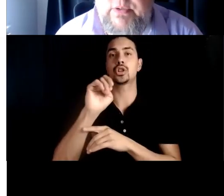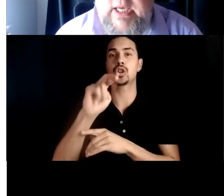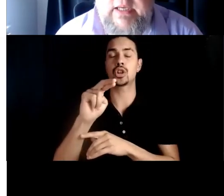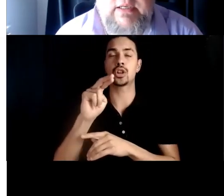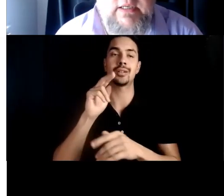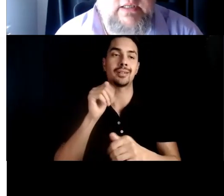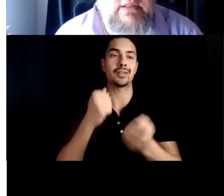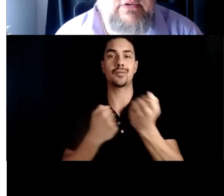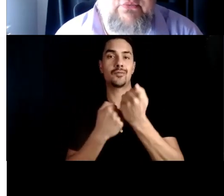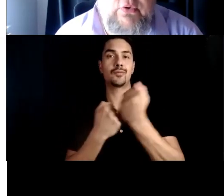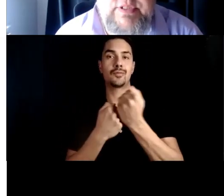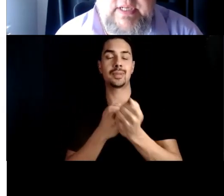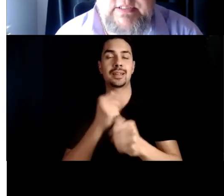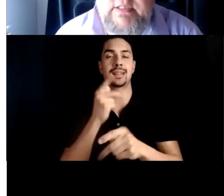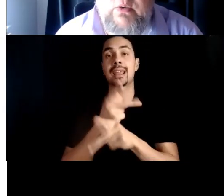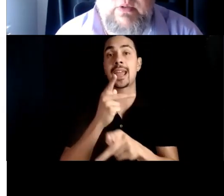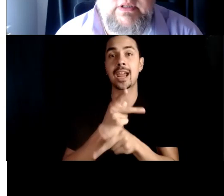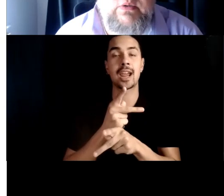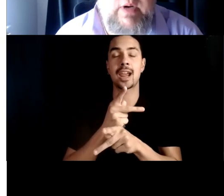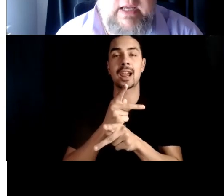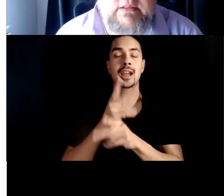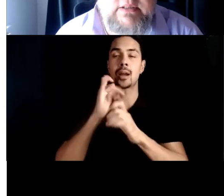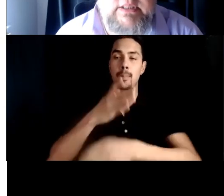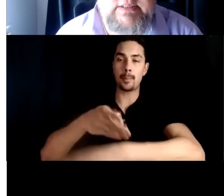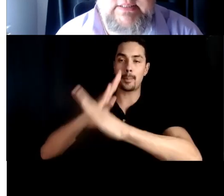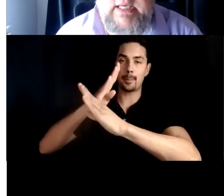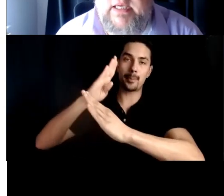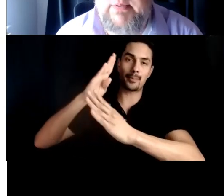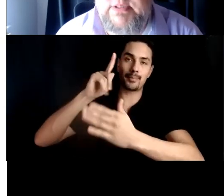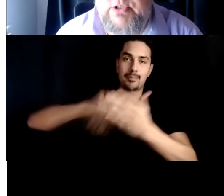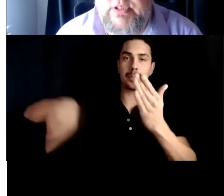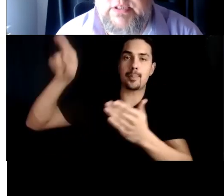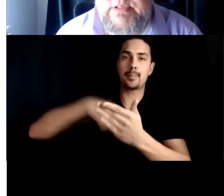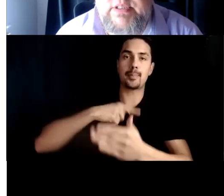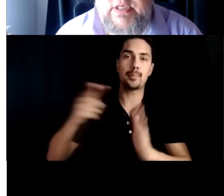So again, these are four states that are really radically taking positions